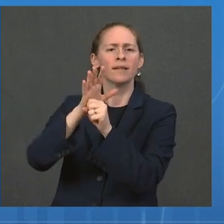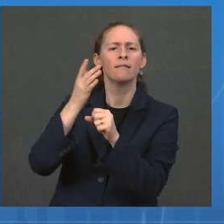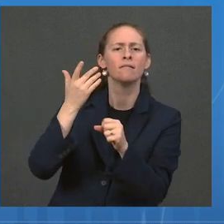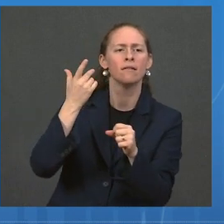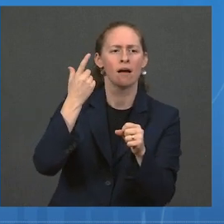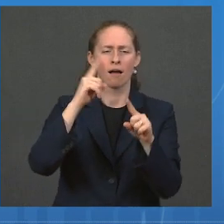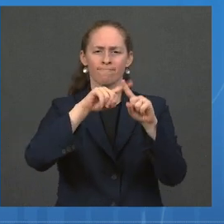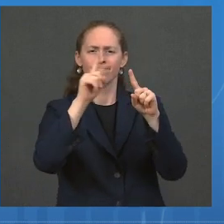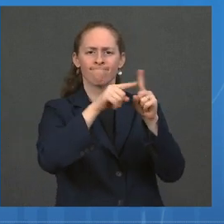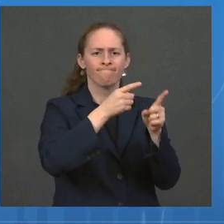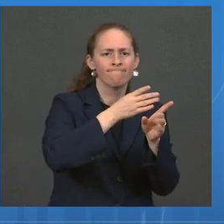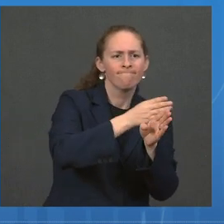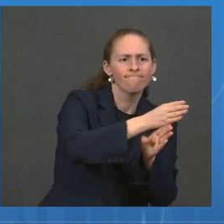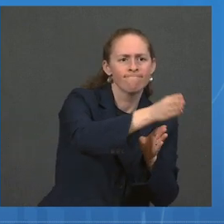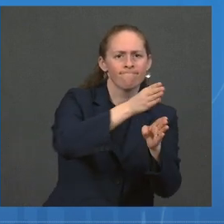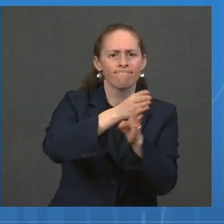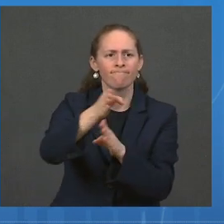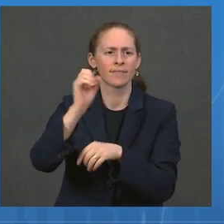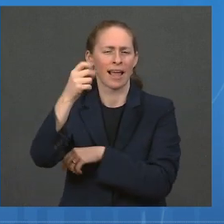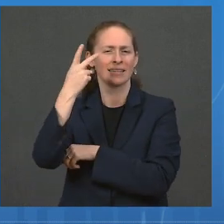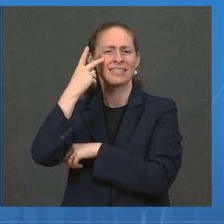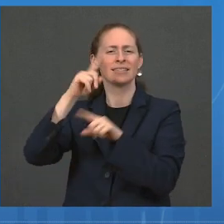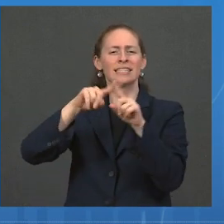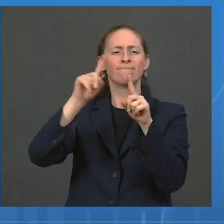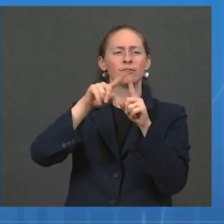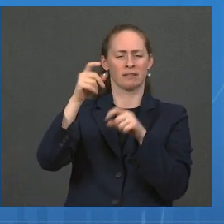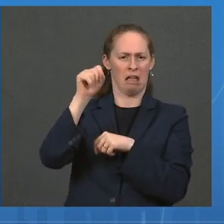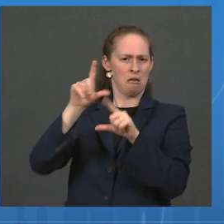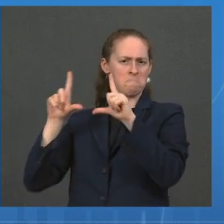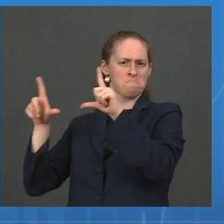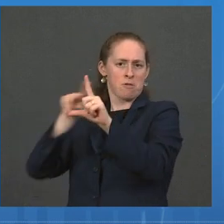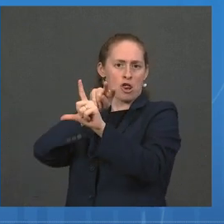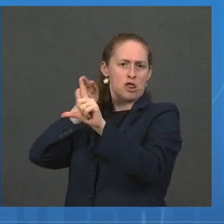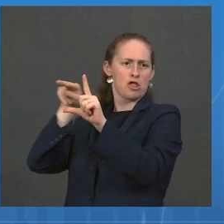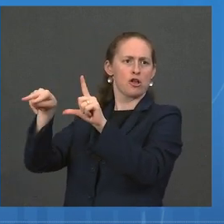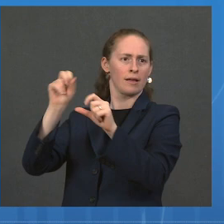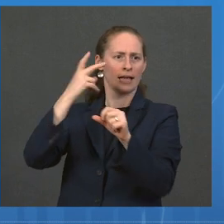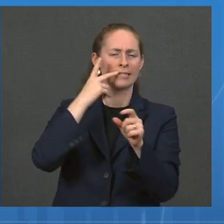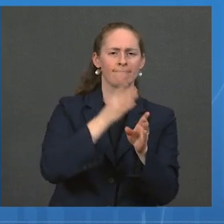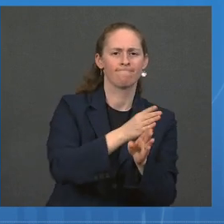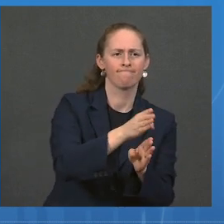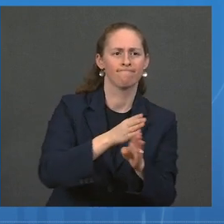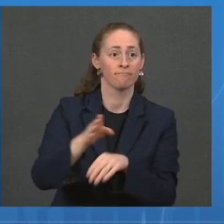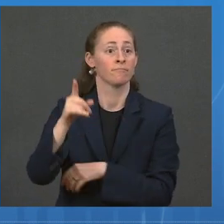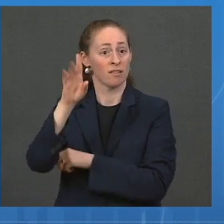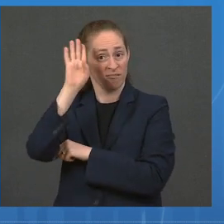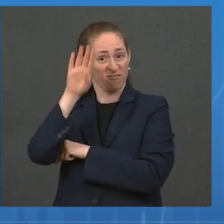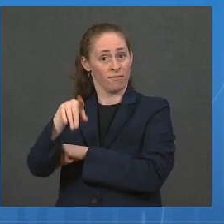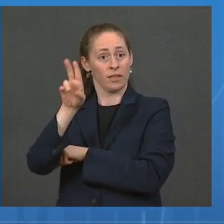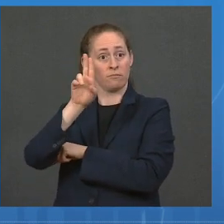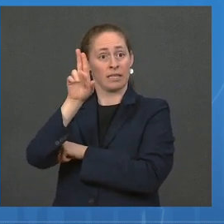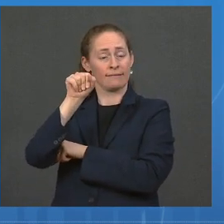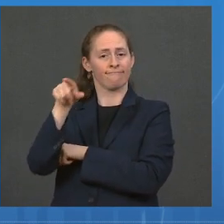In the United States, Delta remains the dominant variant with more than 99.7 percent of sequenced cases